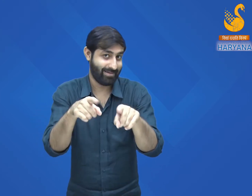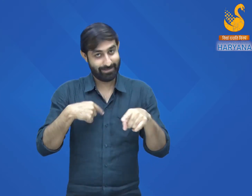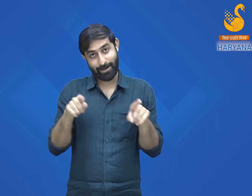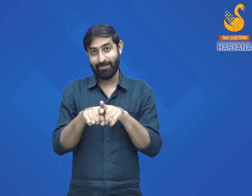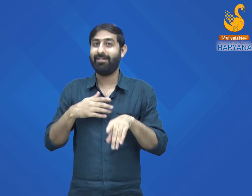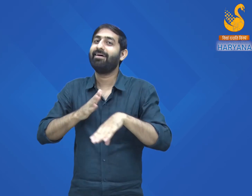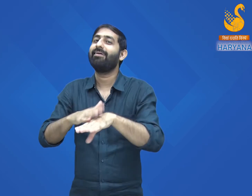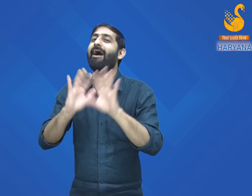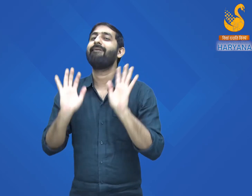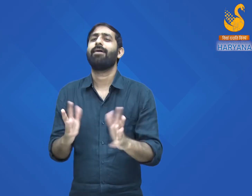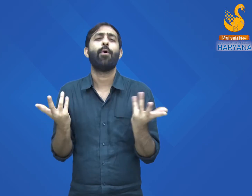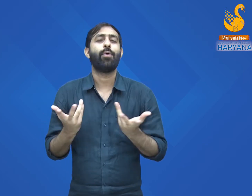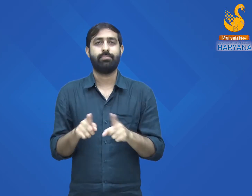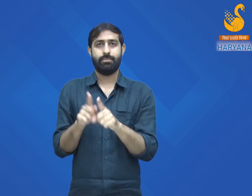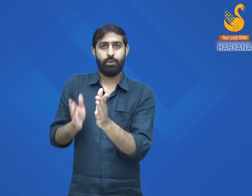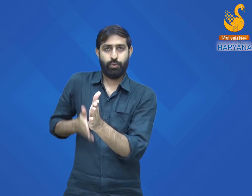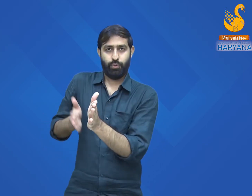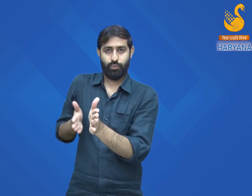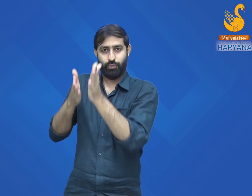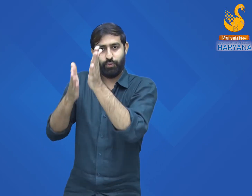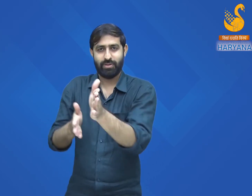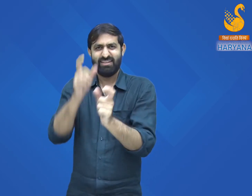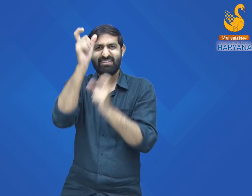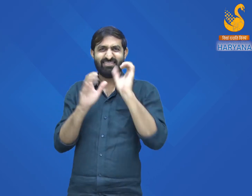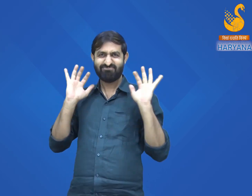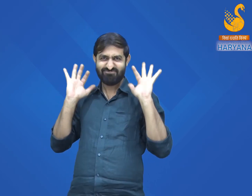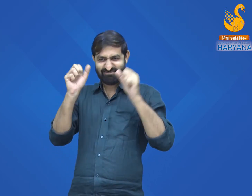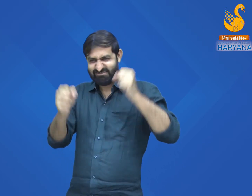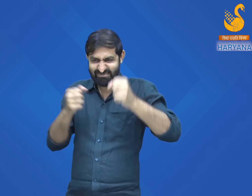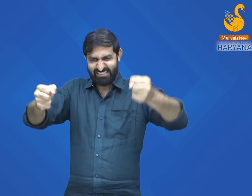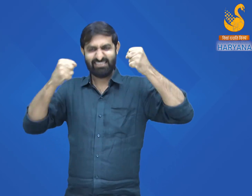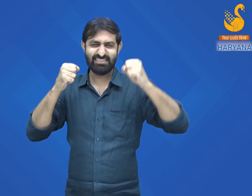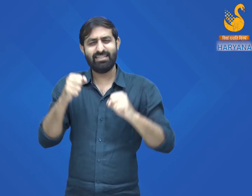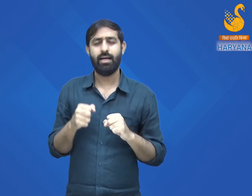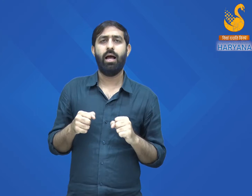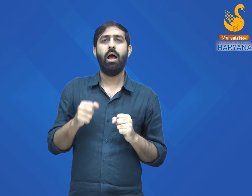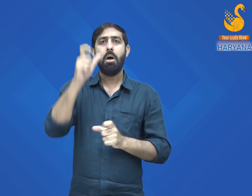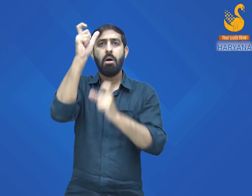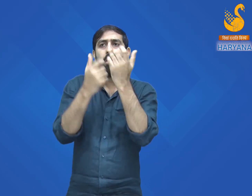while traveling by railways. We usually see some people traveling without a ticket